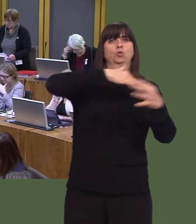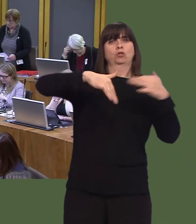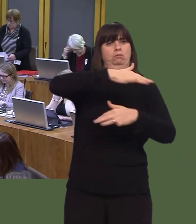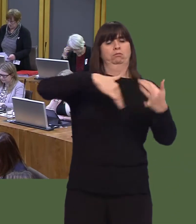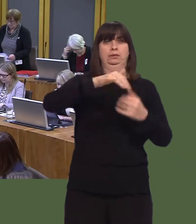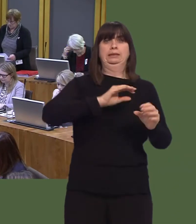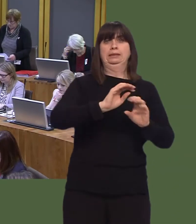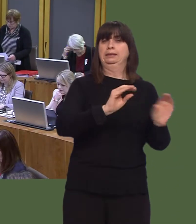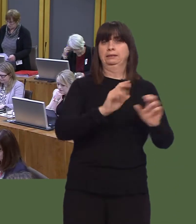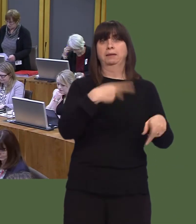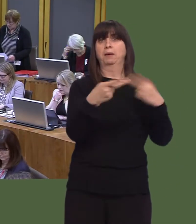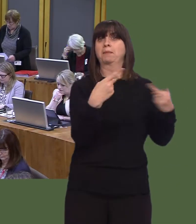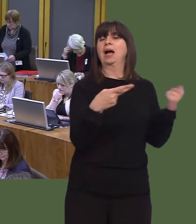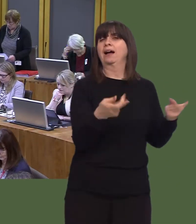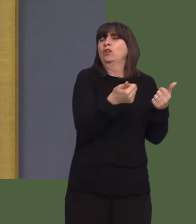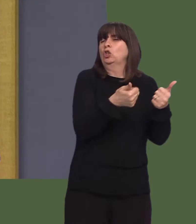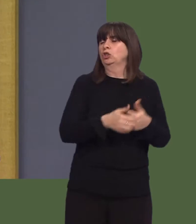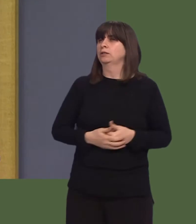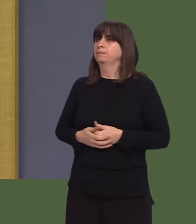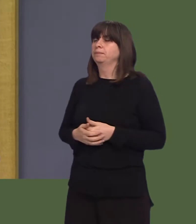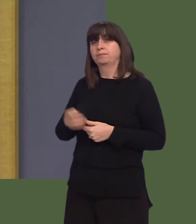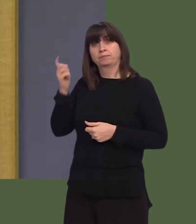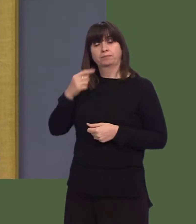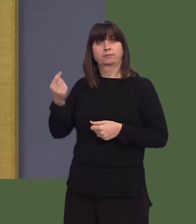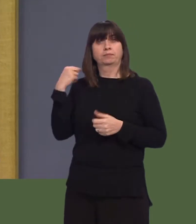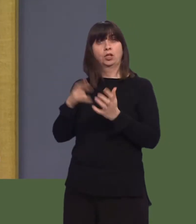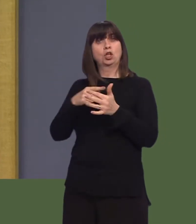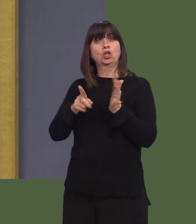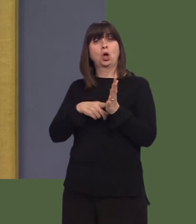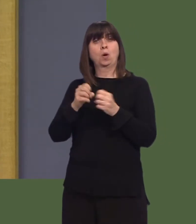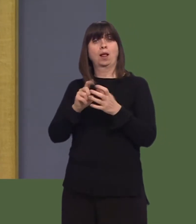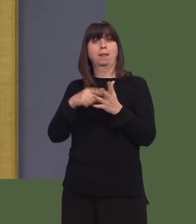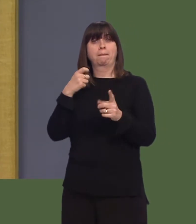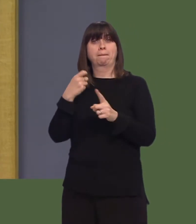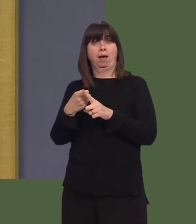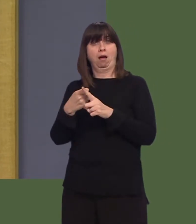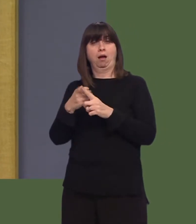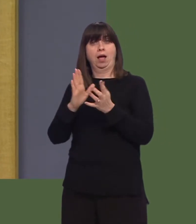At the beginning of February, Emma Lewell-Buck MP had her Second Reading of her proposed